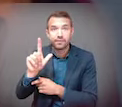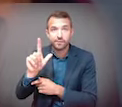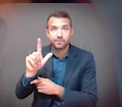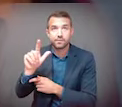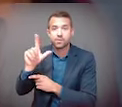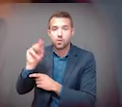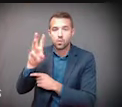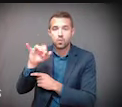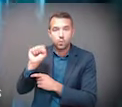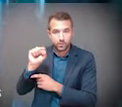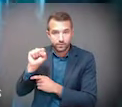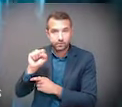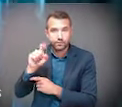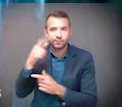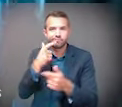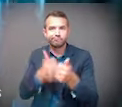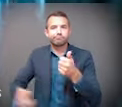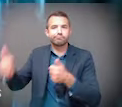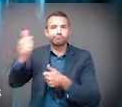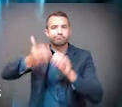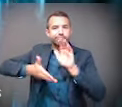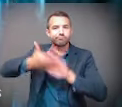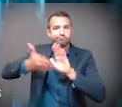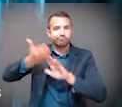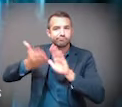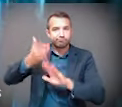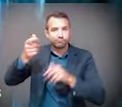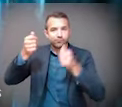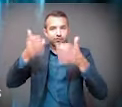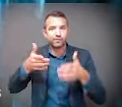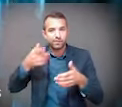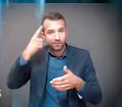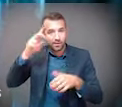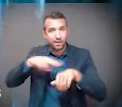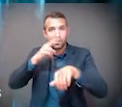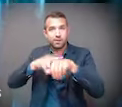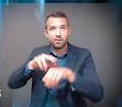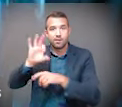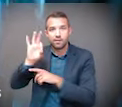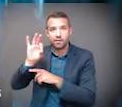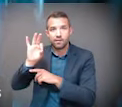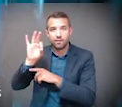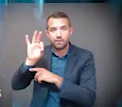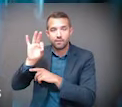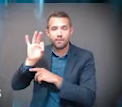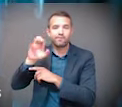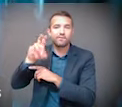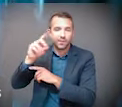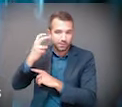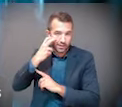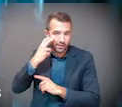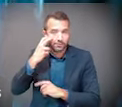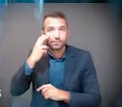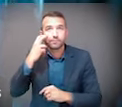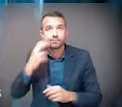Anil is the executive director of Blindness Initiatives at the National Federation of the Blind, as Anil describes it, a birth